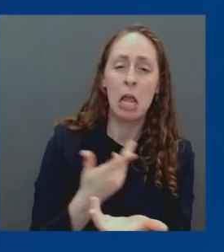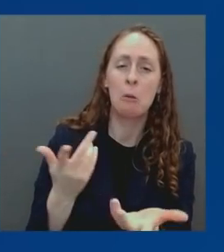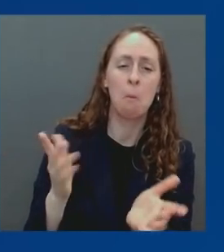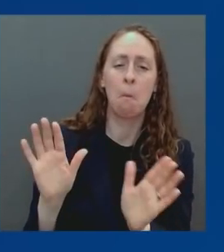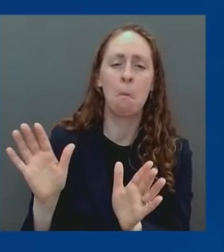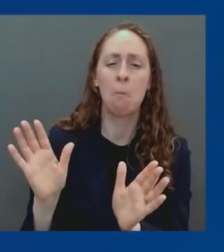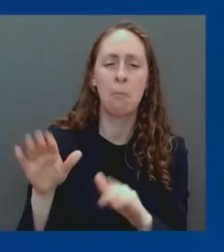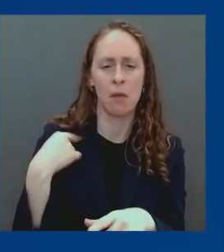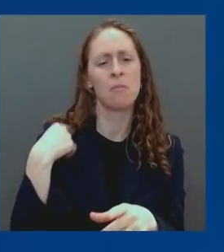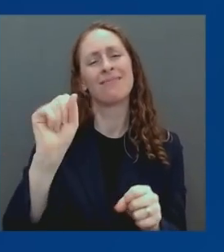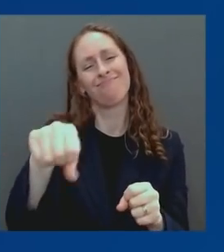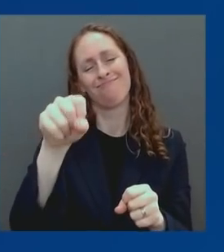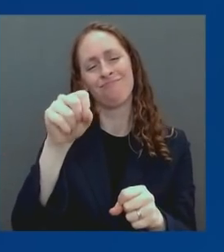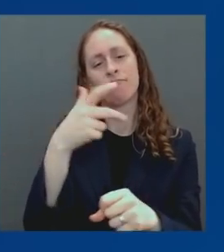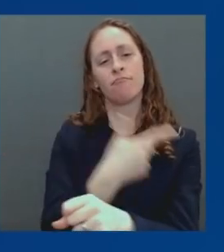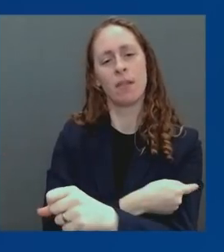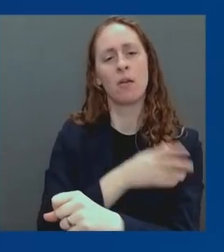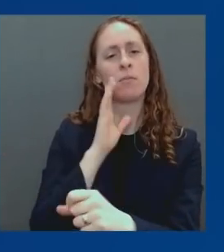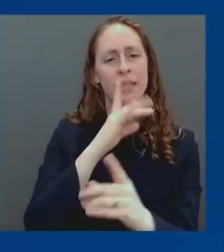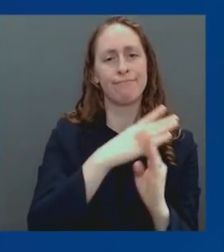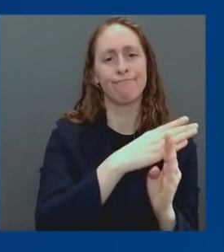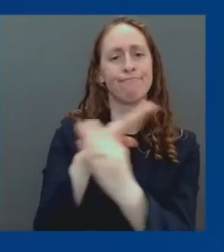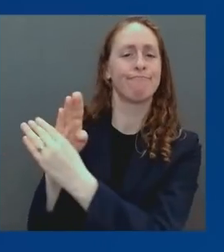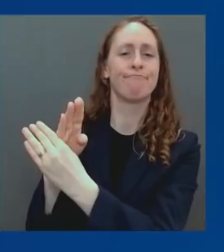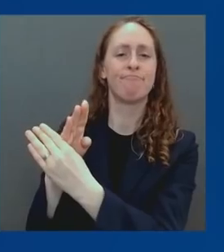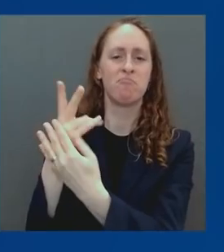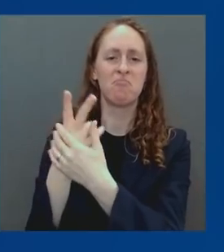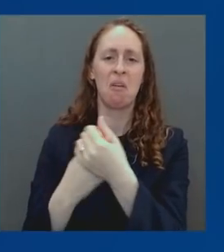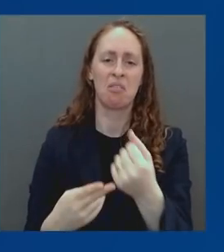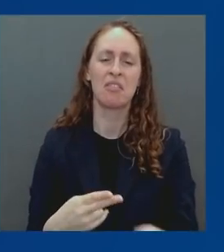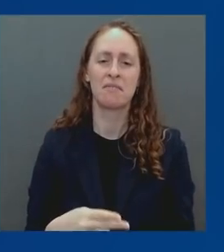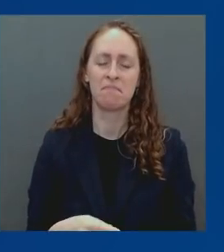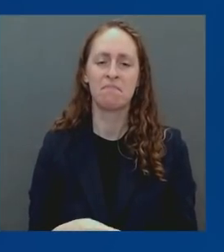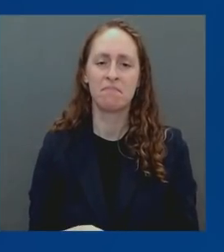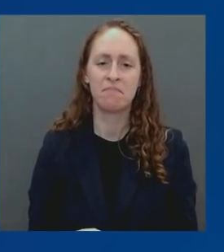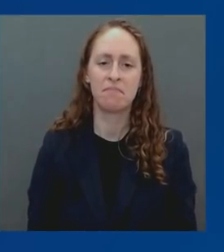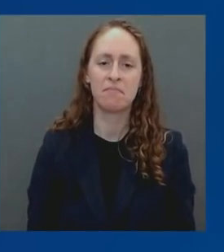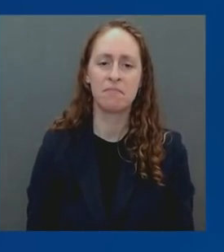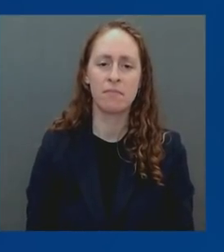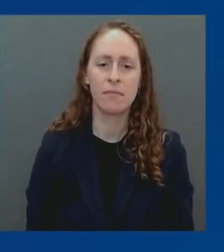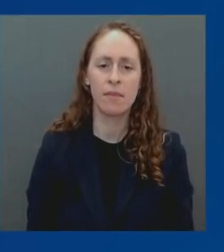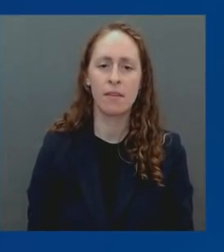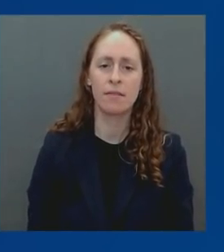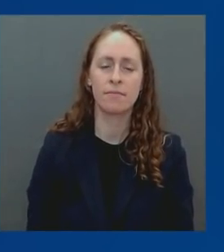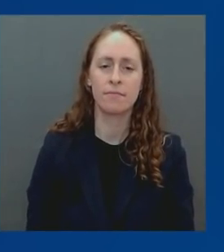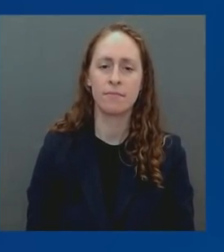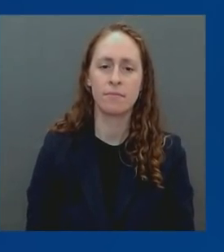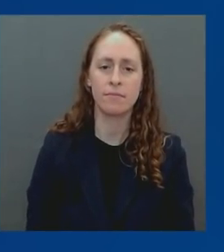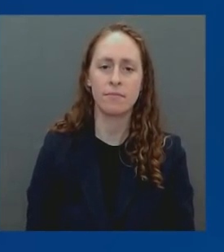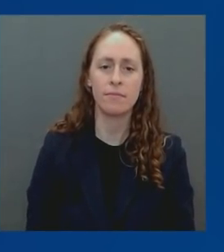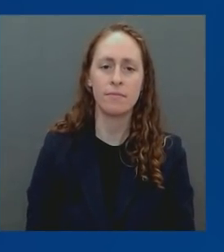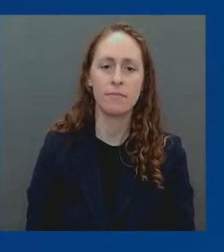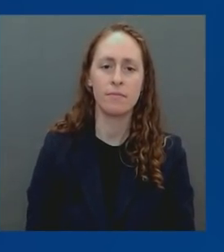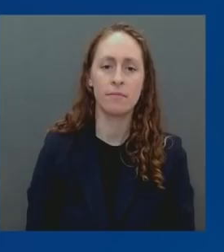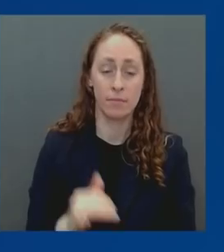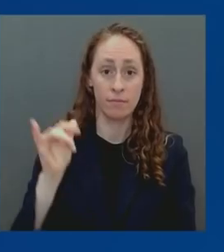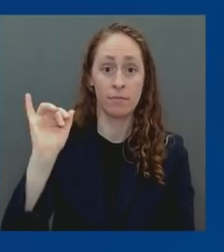So, in terms of how we anticipate this will impact cases: In many places we've seen BA.2 so far,